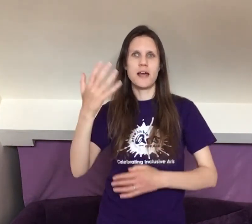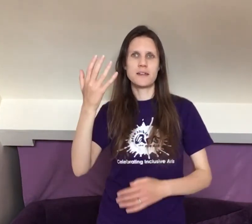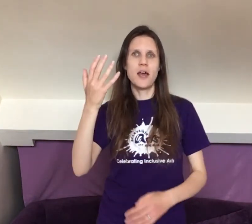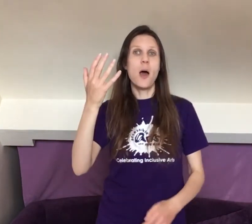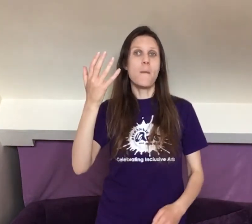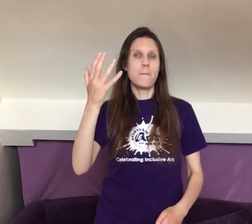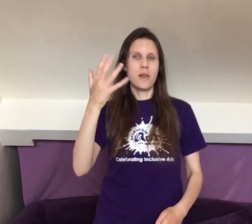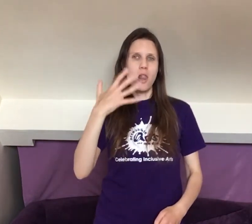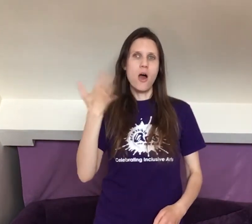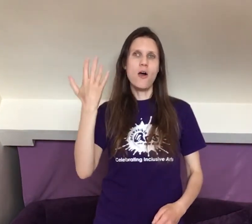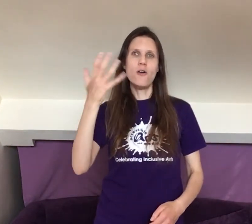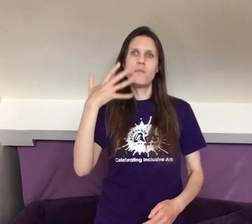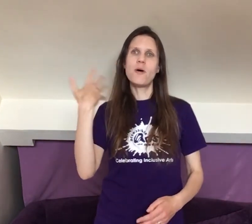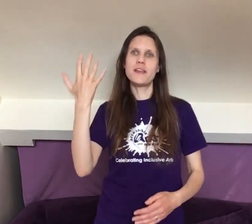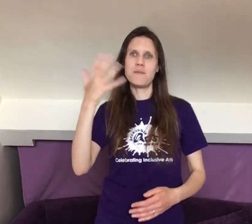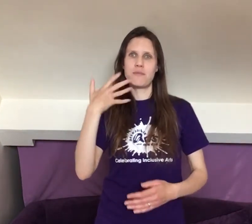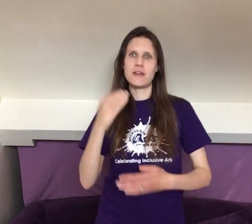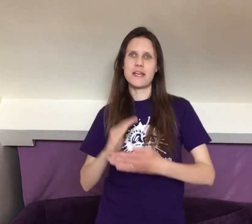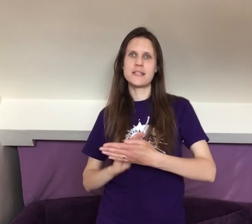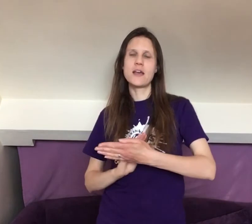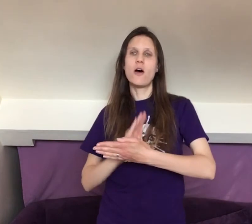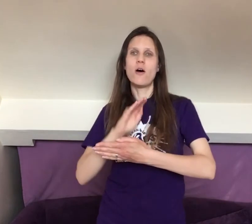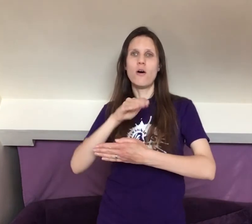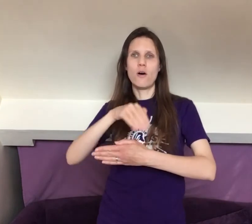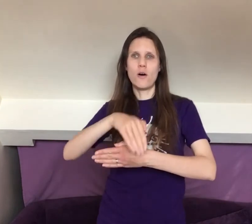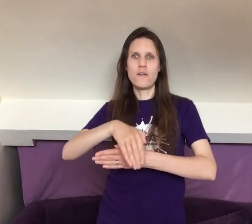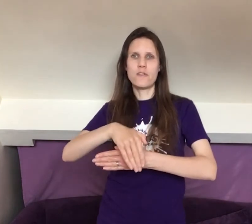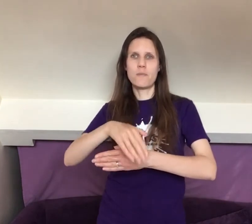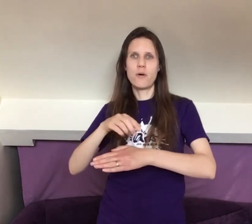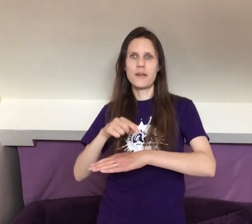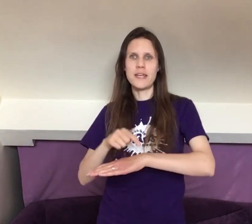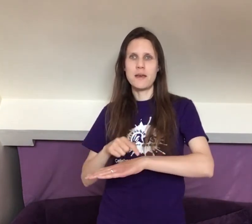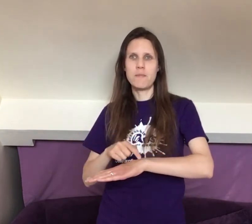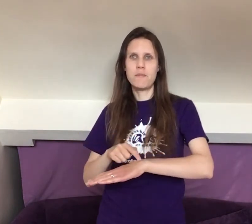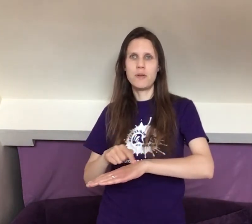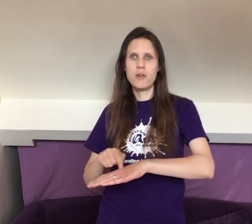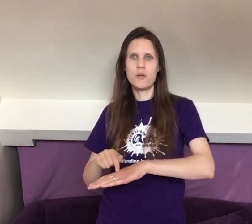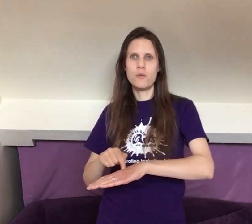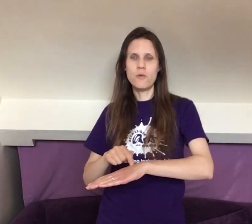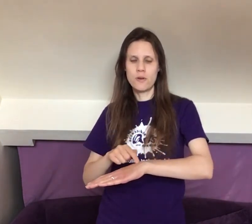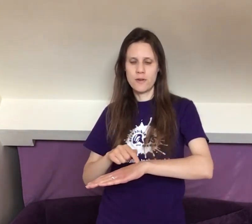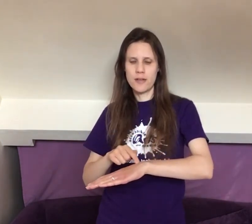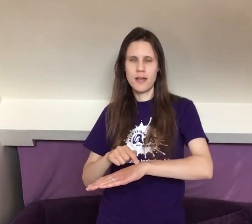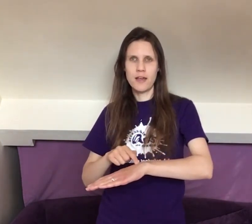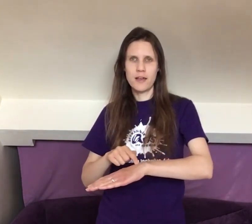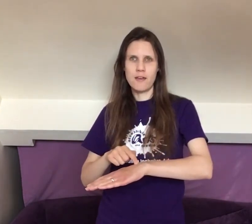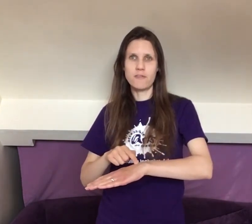So we had blow bonny breeze o’er the bonny blue…